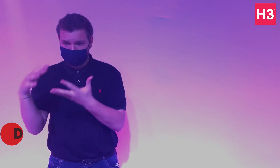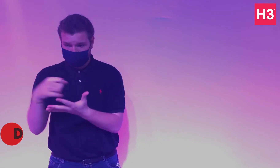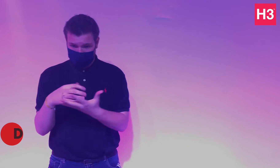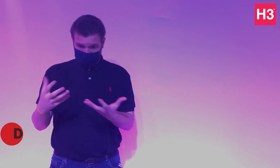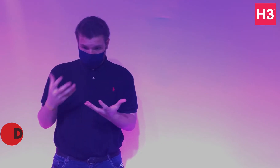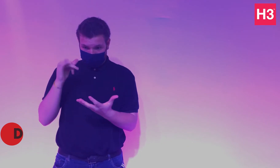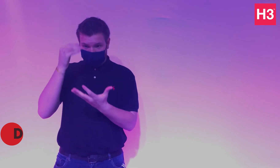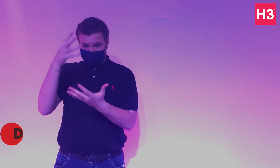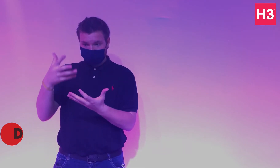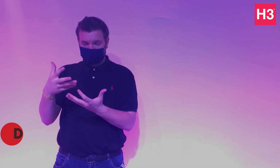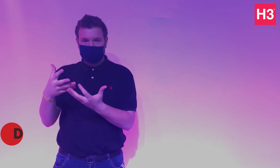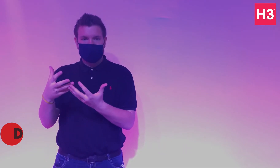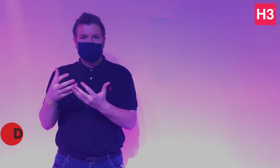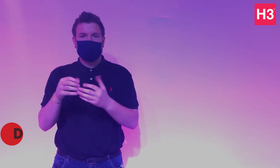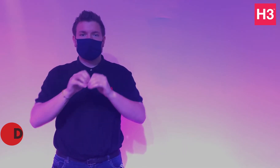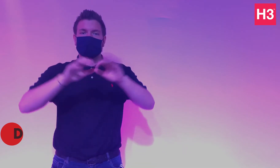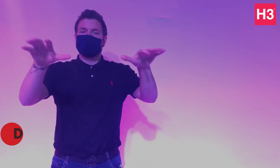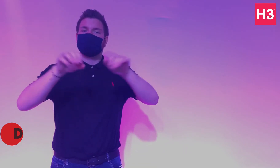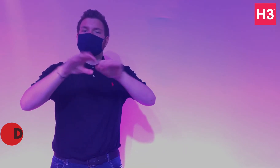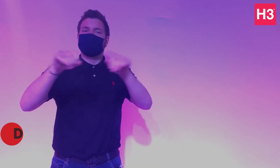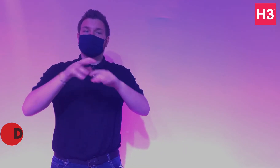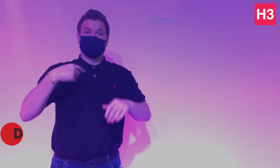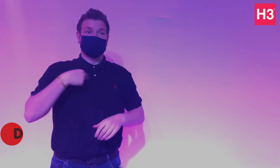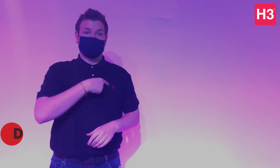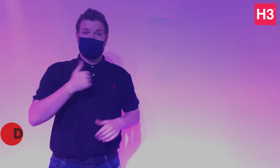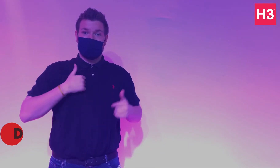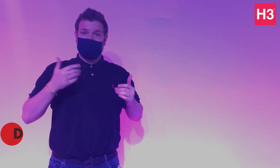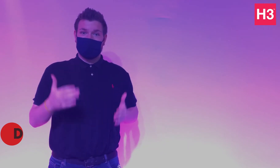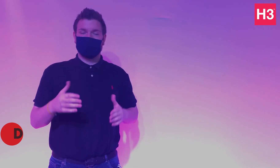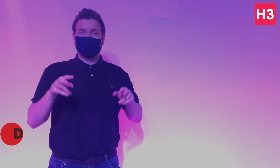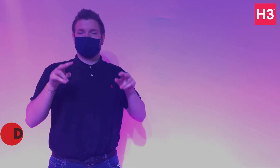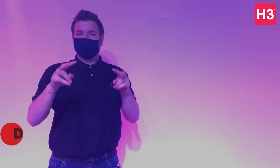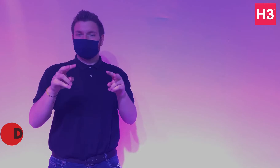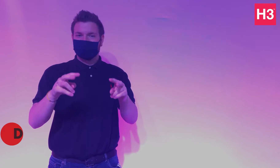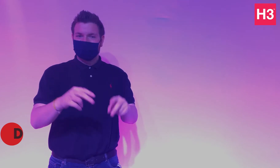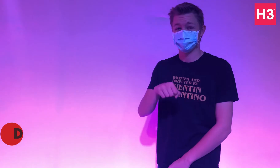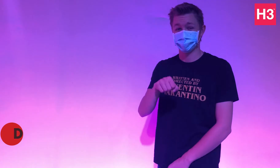and report on the news to keep Deaf Canadians informed.